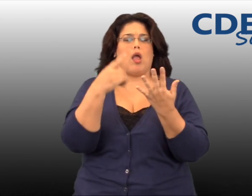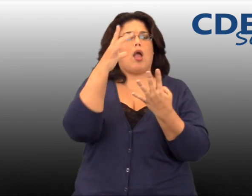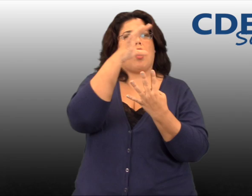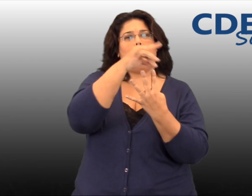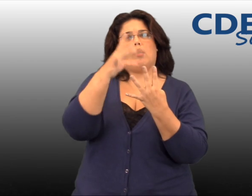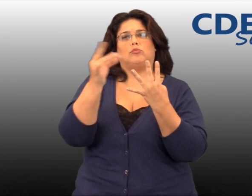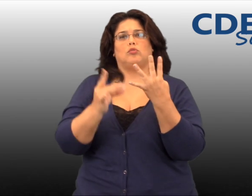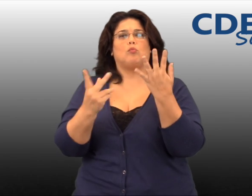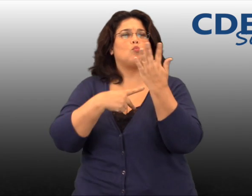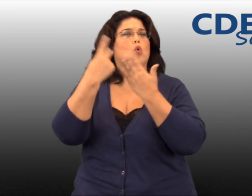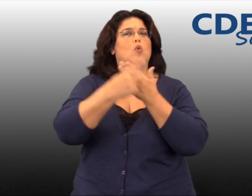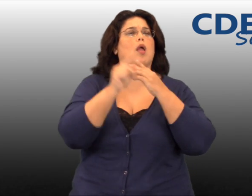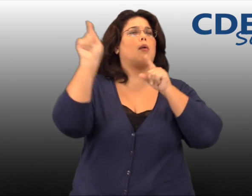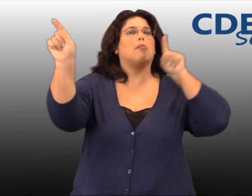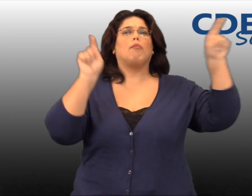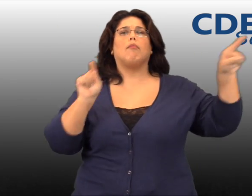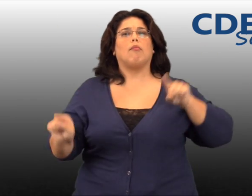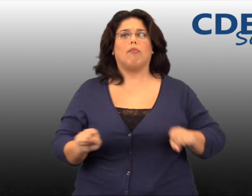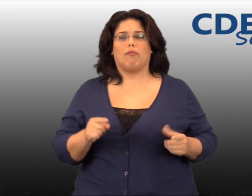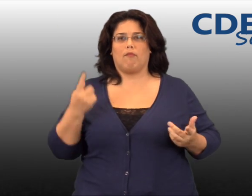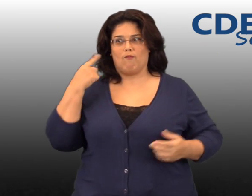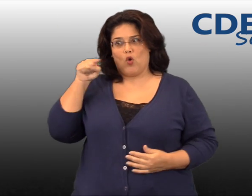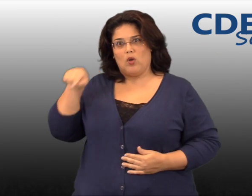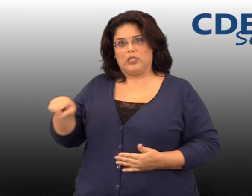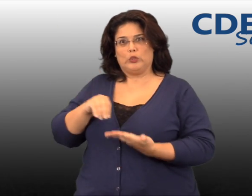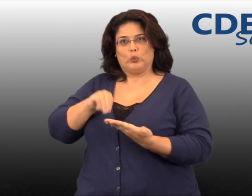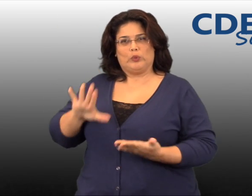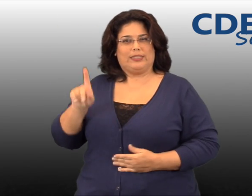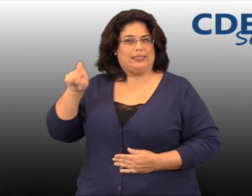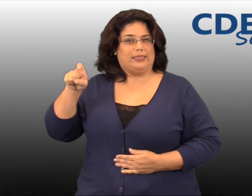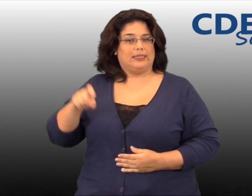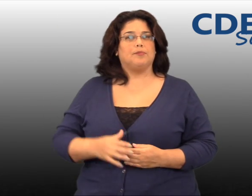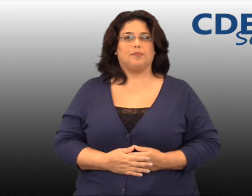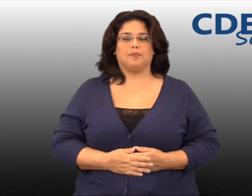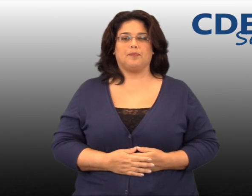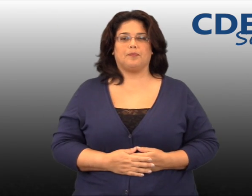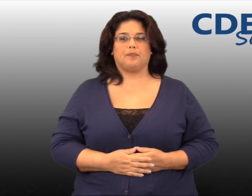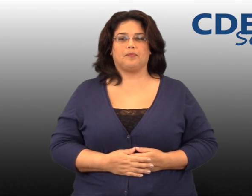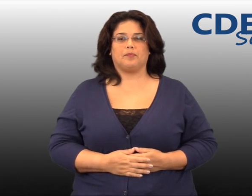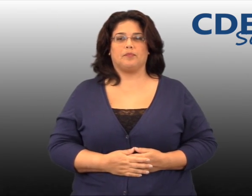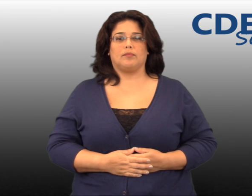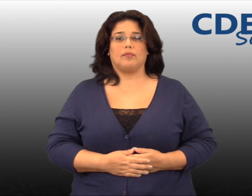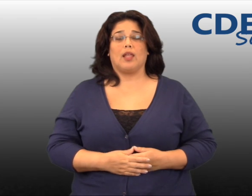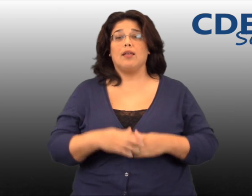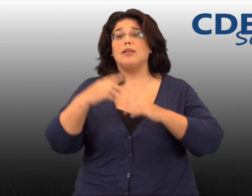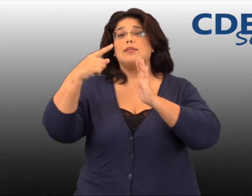Last has the IEP team considered all possible placements.